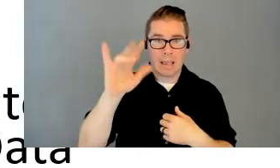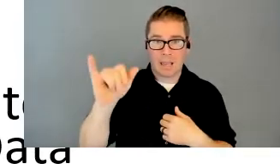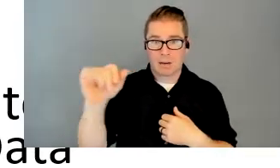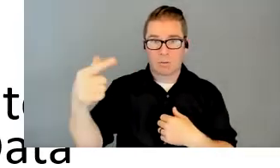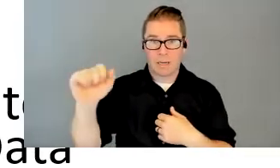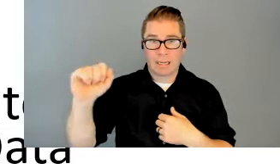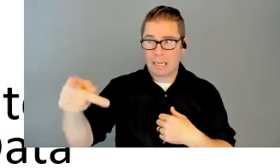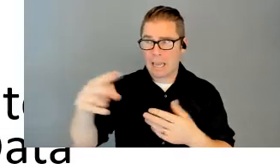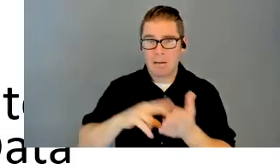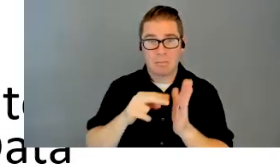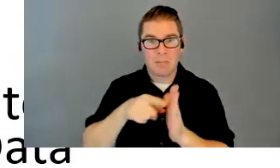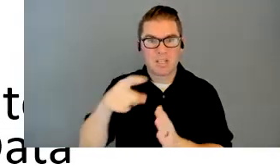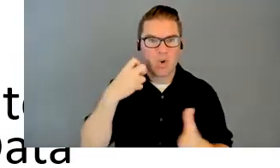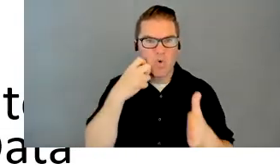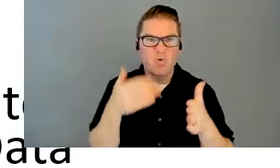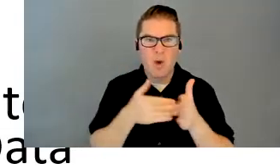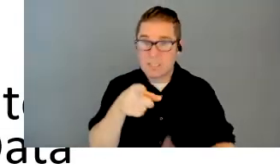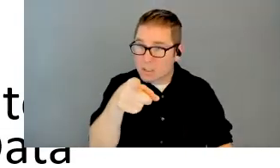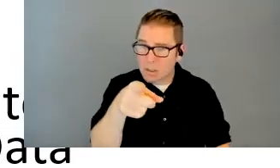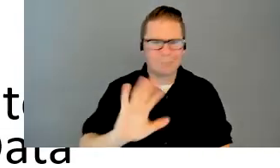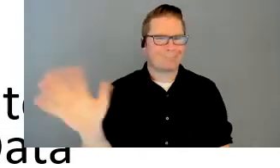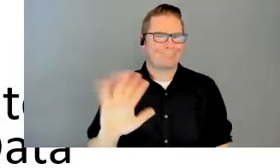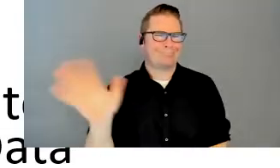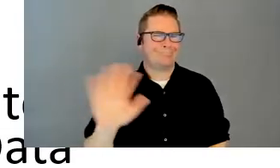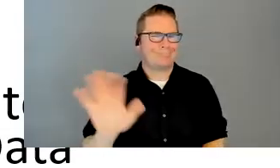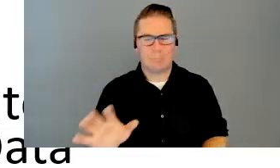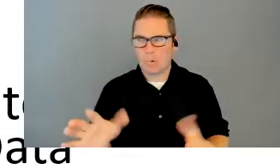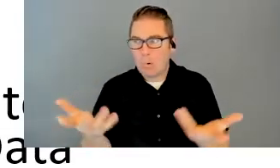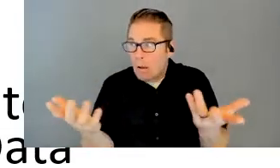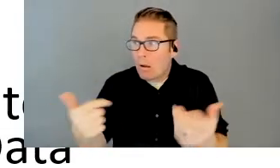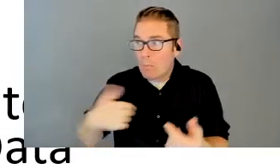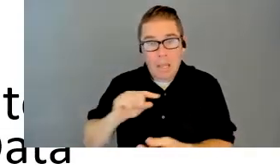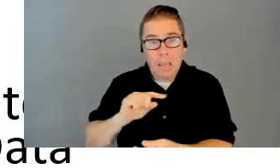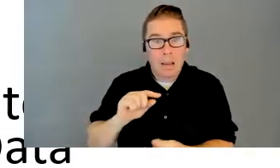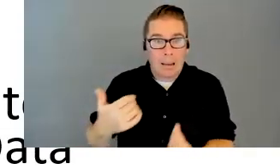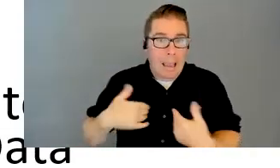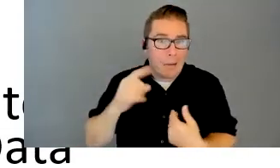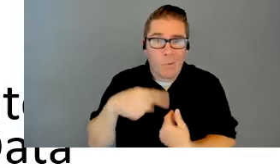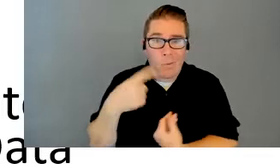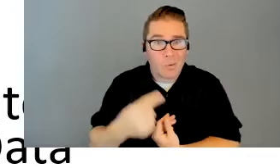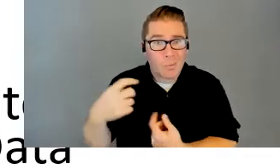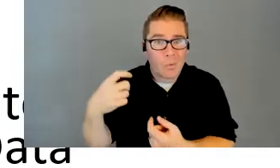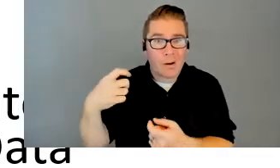or I only have one Hispanic male, I only have one black male in my class. And this is not to get people defensive